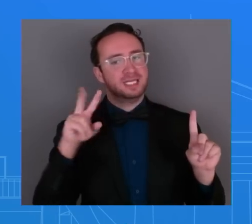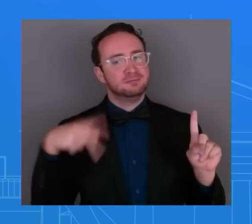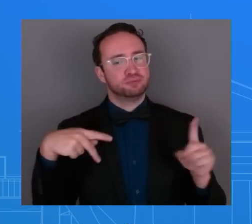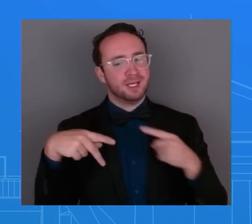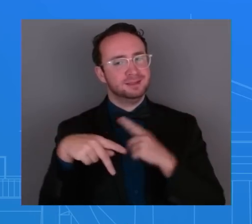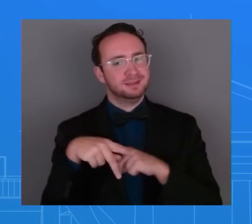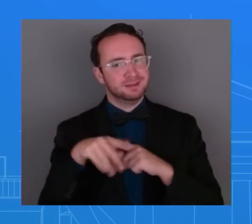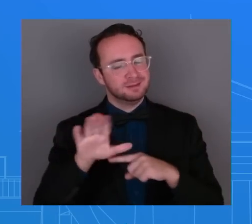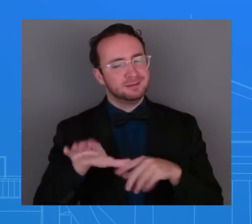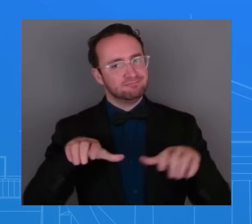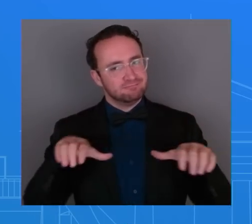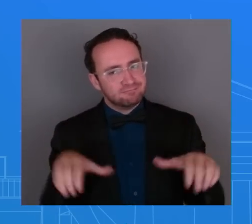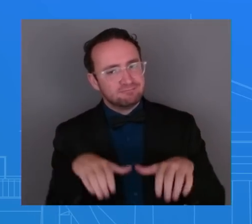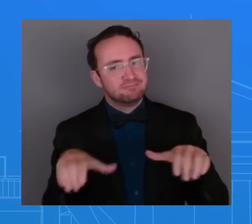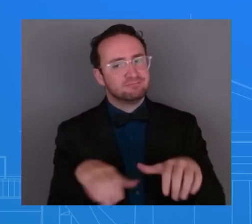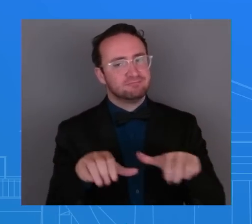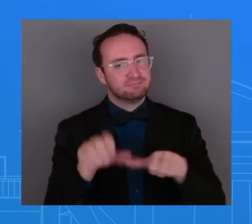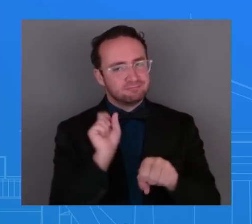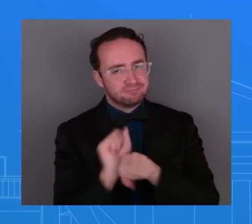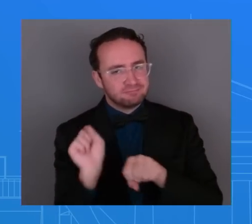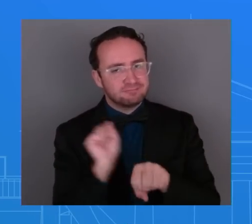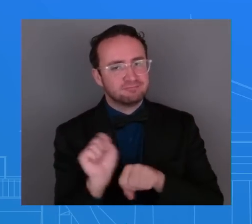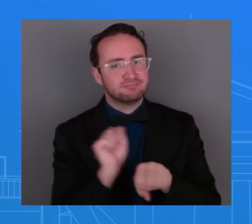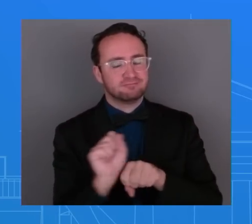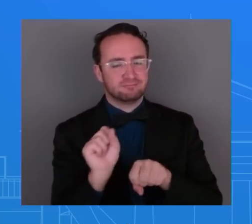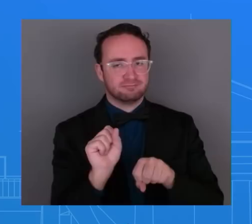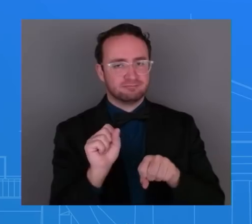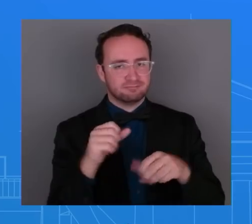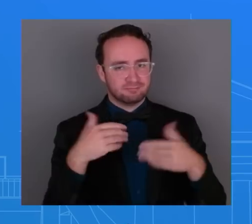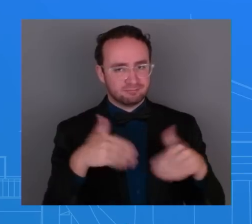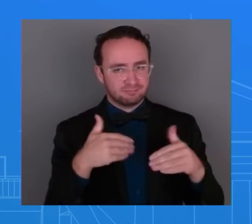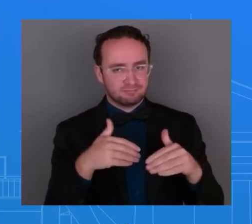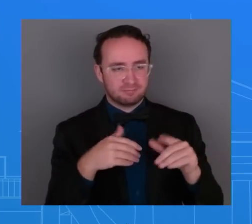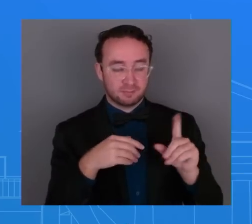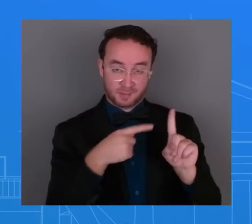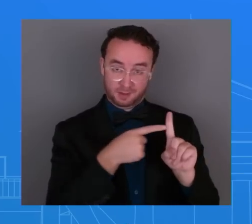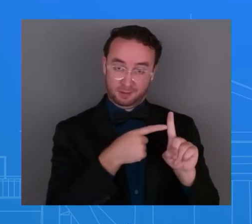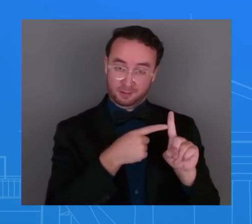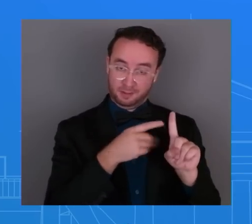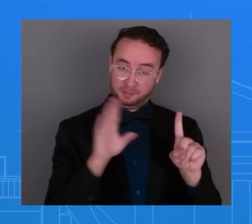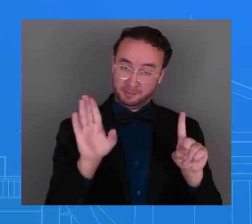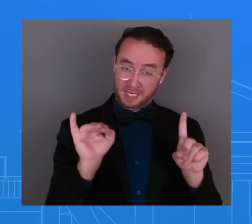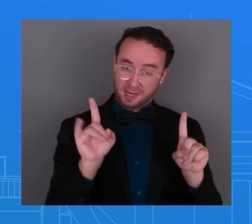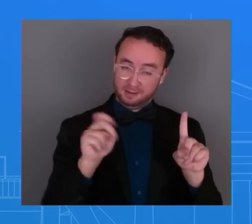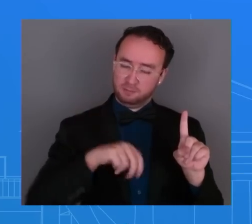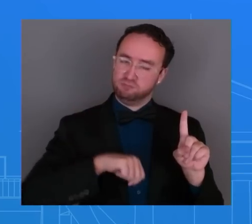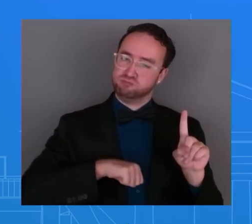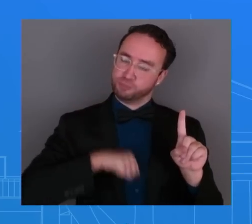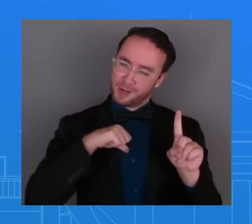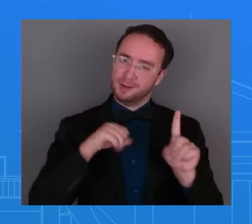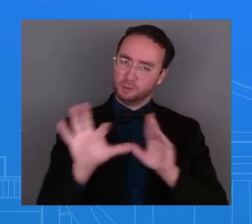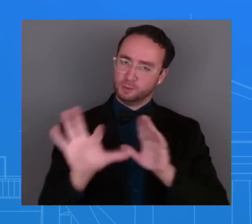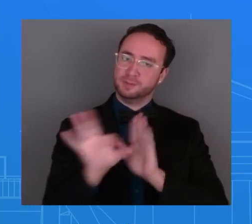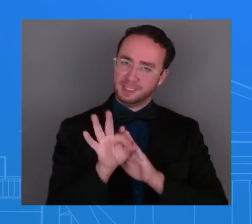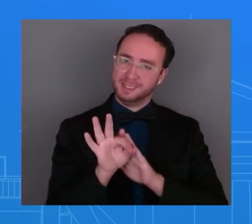was selecting her as vice president because he believed that she can -- can go on day one. And you've seen that -- you've seen them do that together on day